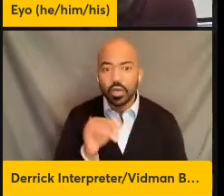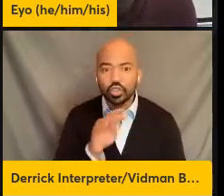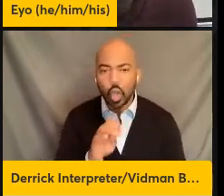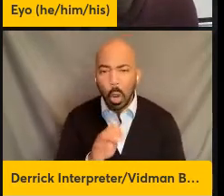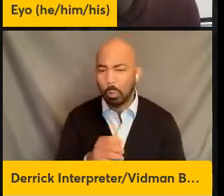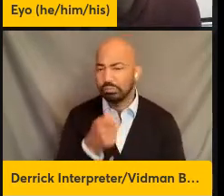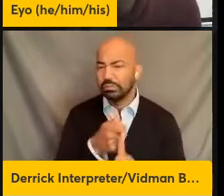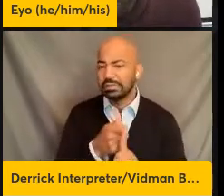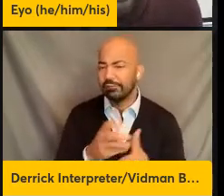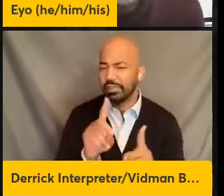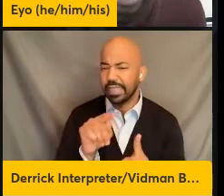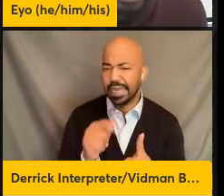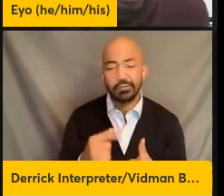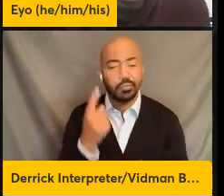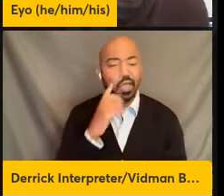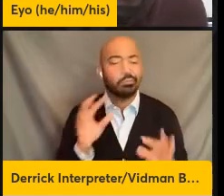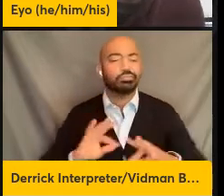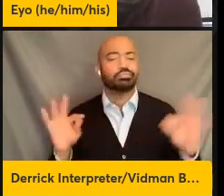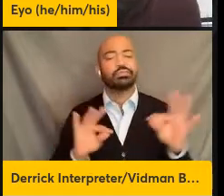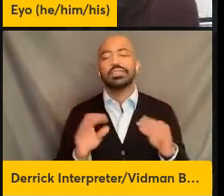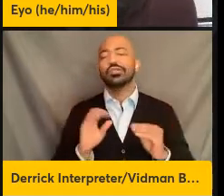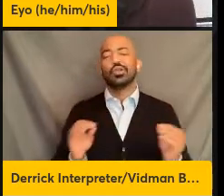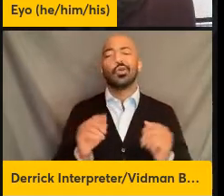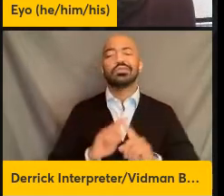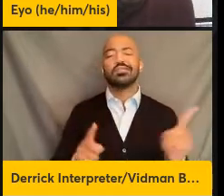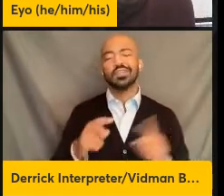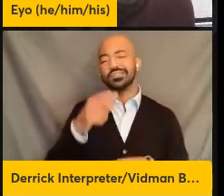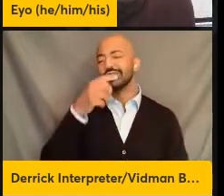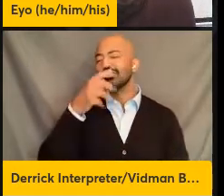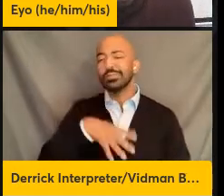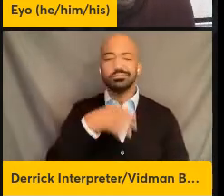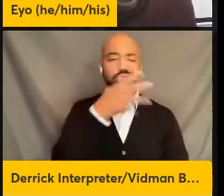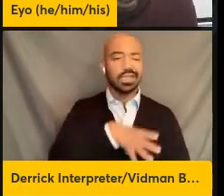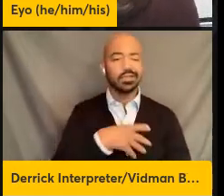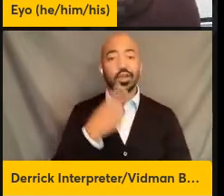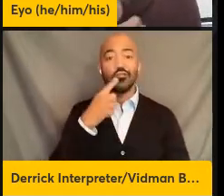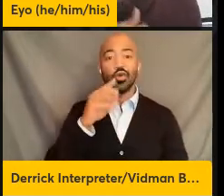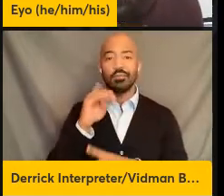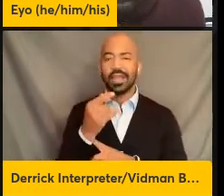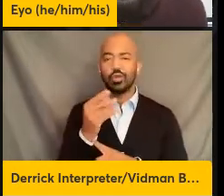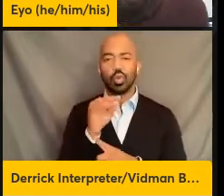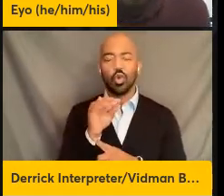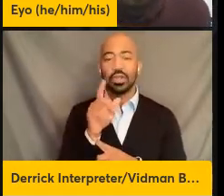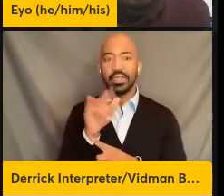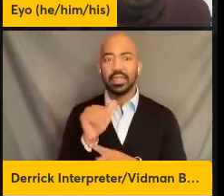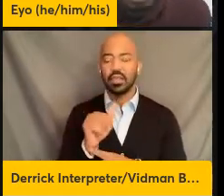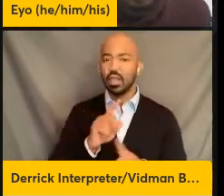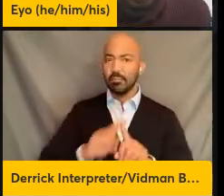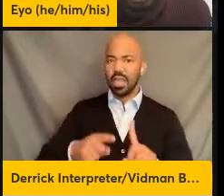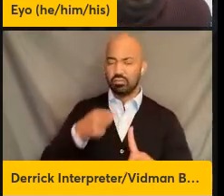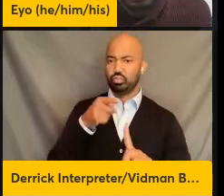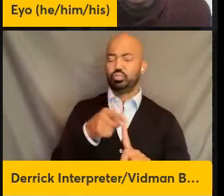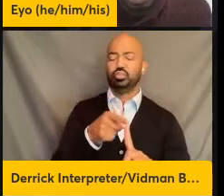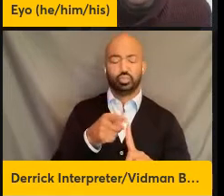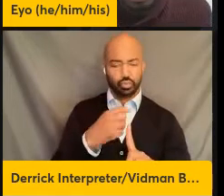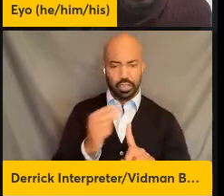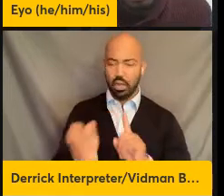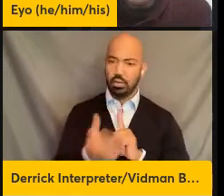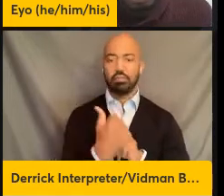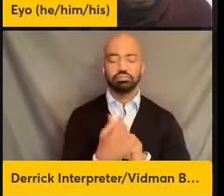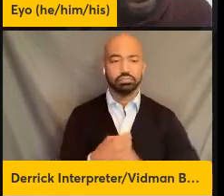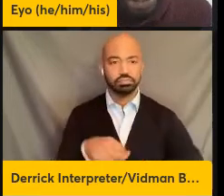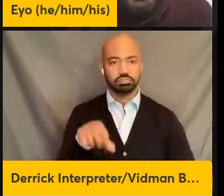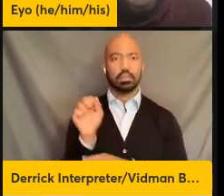there were potentially sex differences, especially in the microglia. By Joe joined the lab and during his before he joined